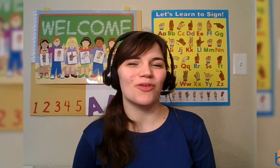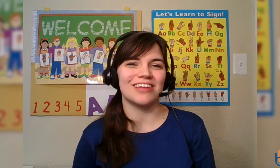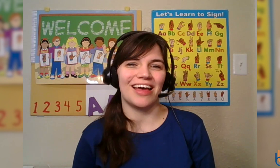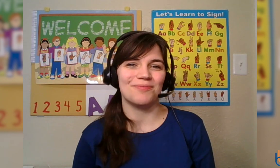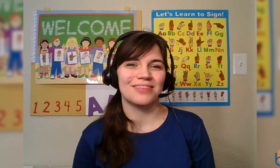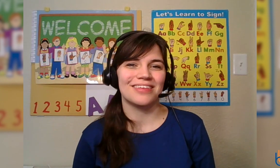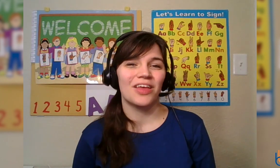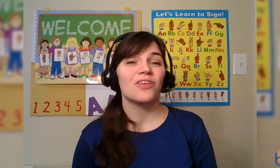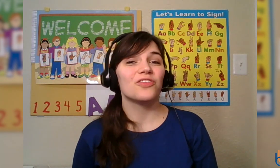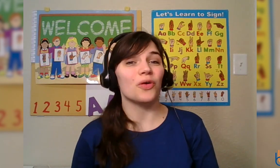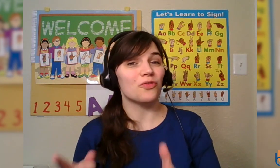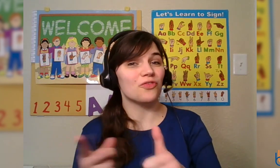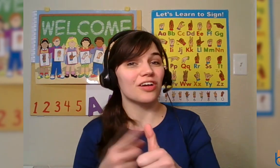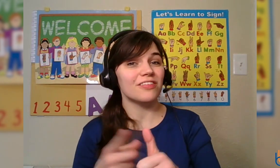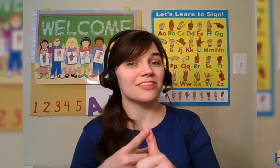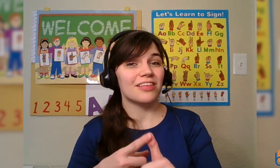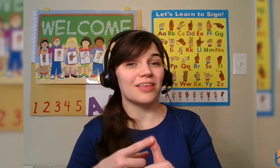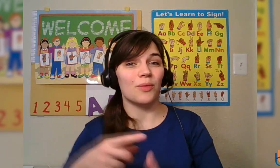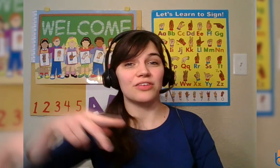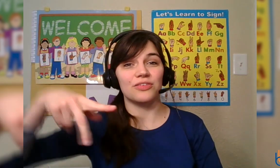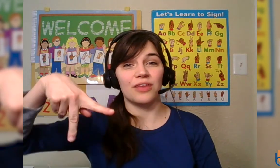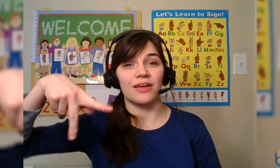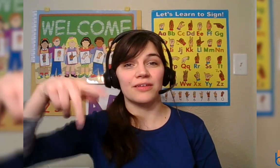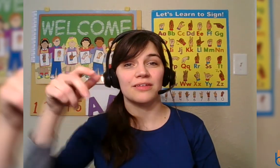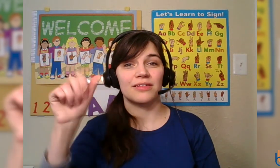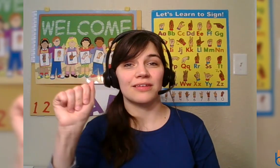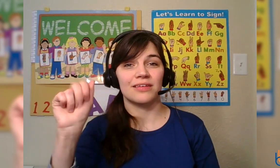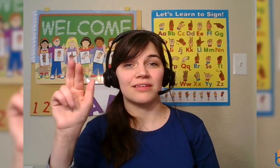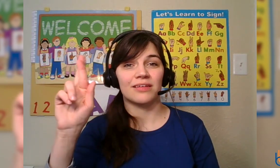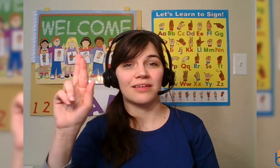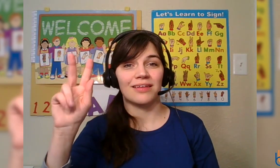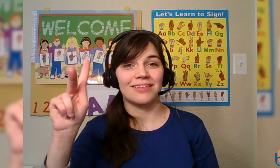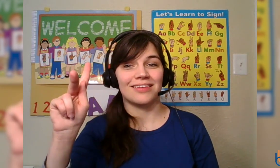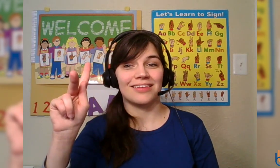more time. So first they went to the *sign*.